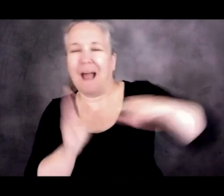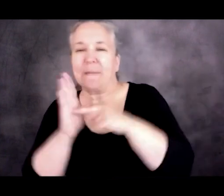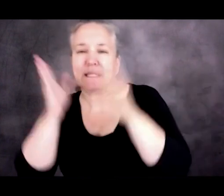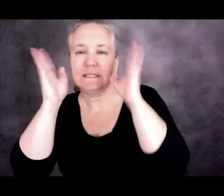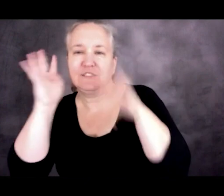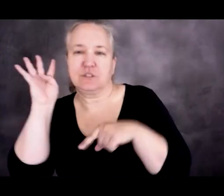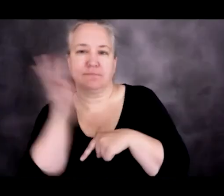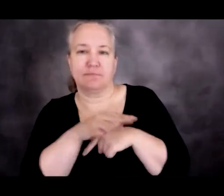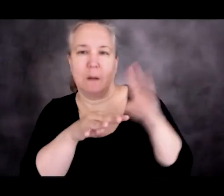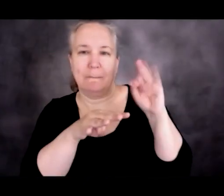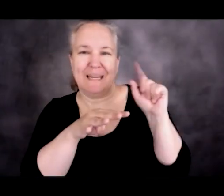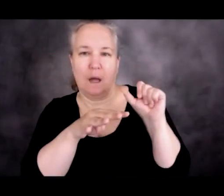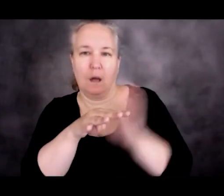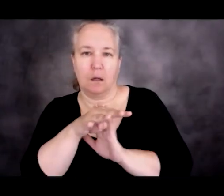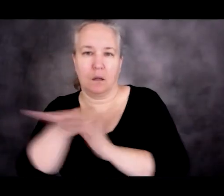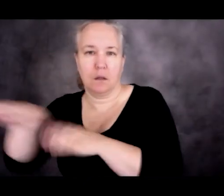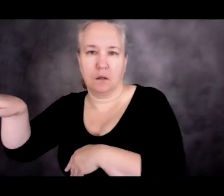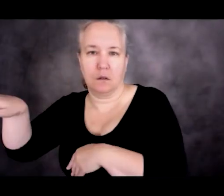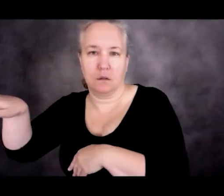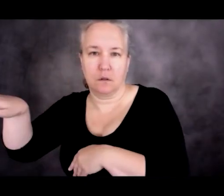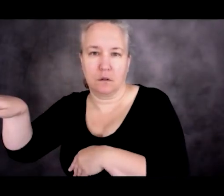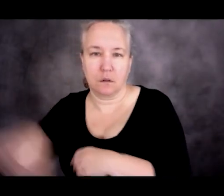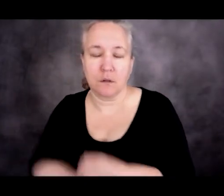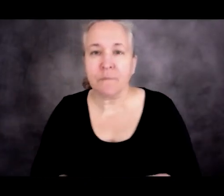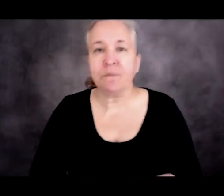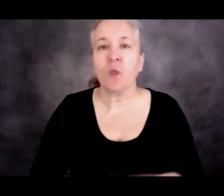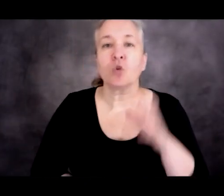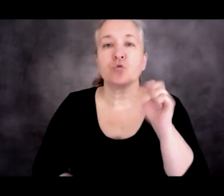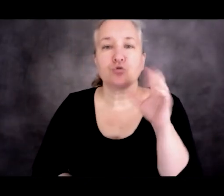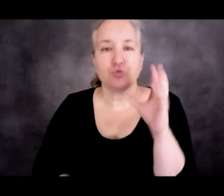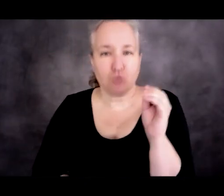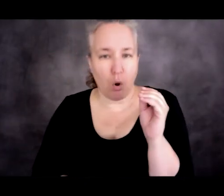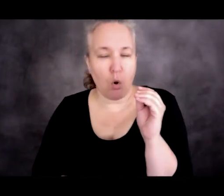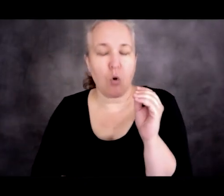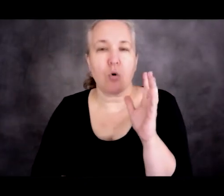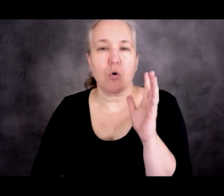to make them less visible. So I don't know if you recall, there